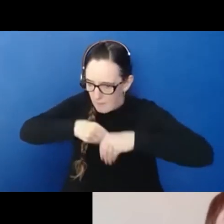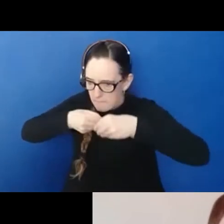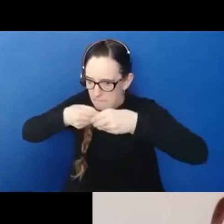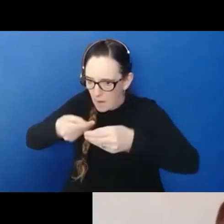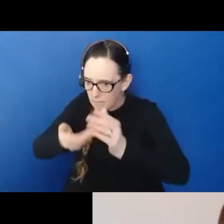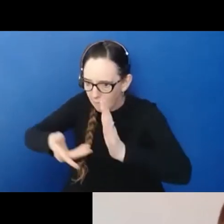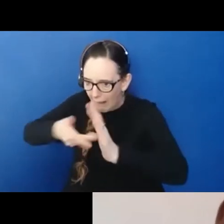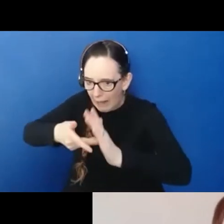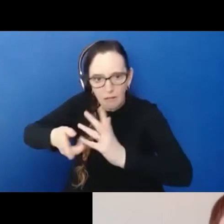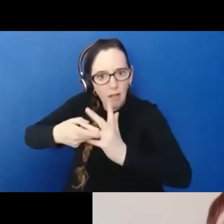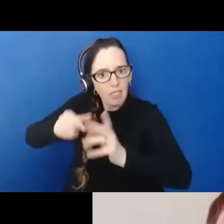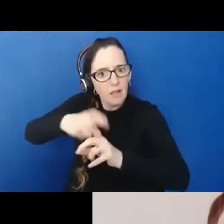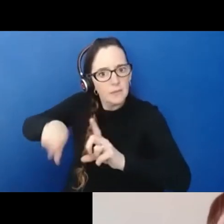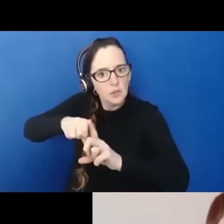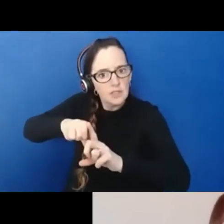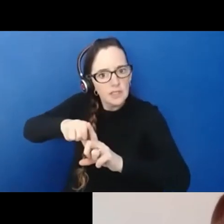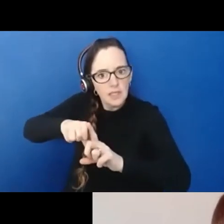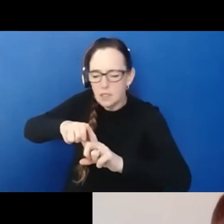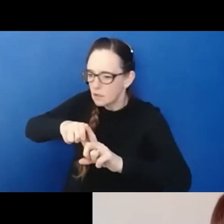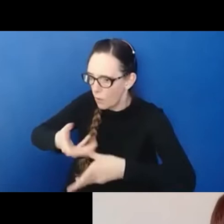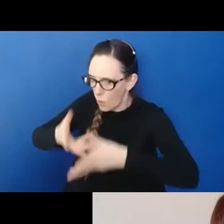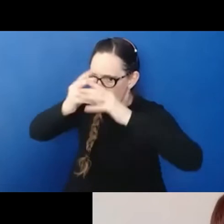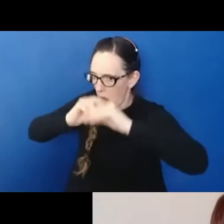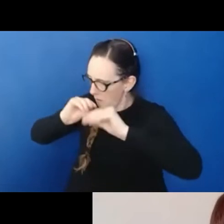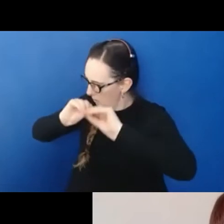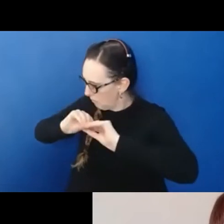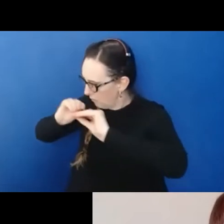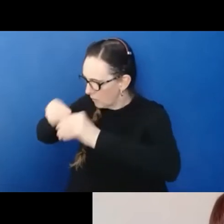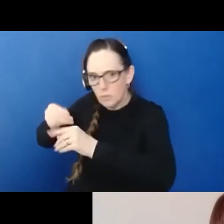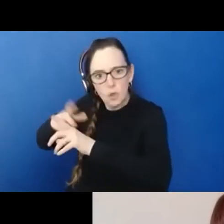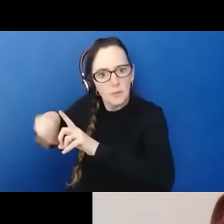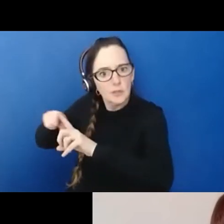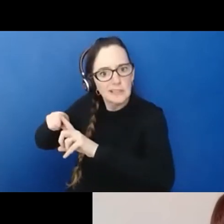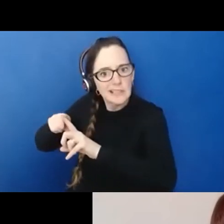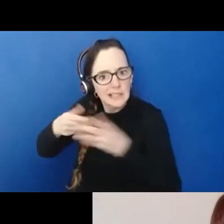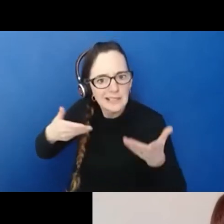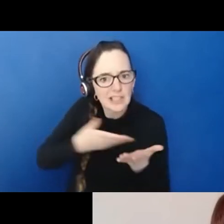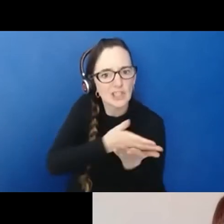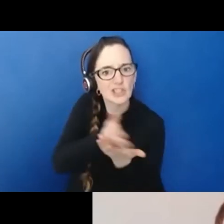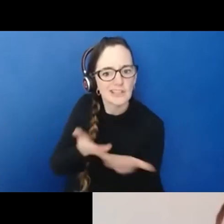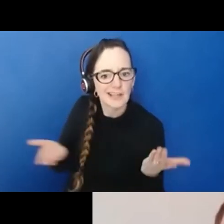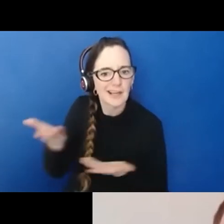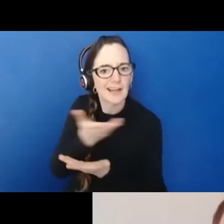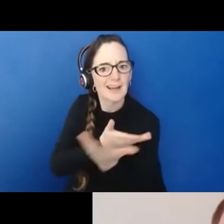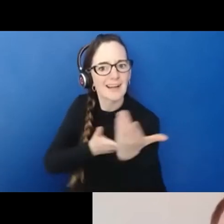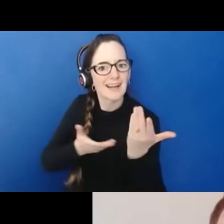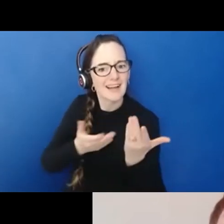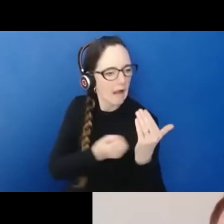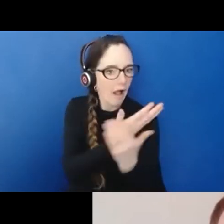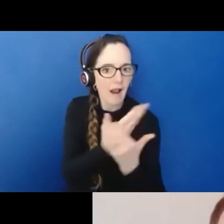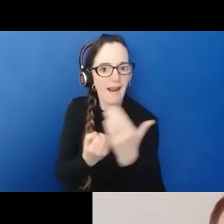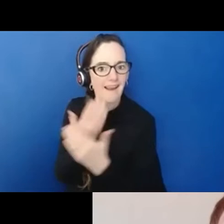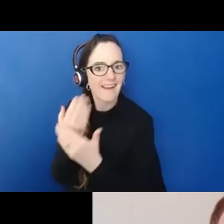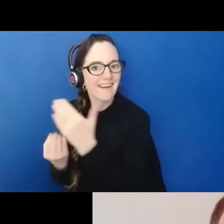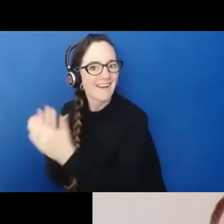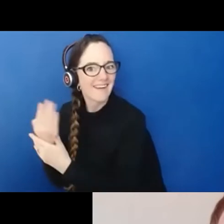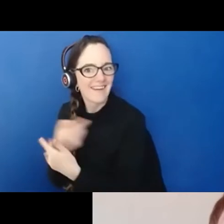or check out to your own and vice versa. I think about a little bit just this beautiful